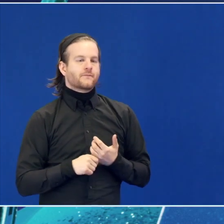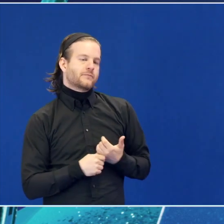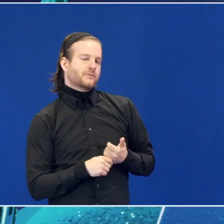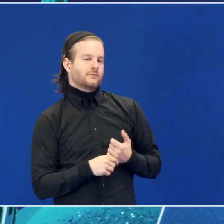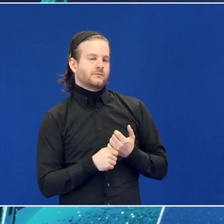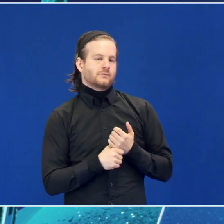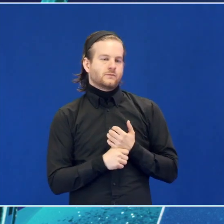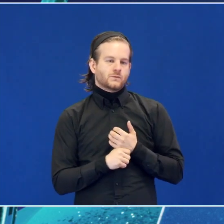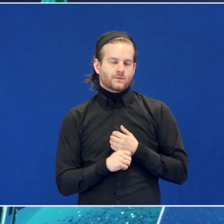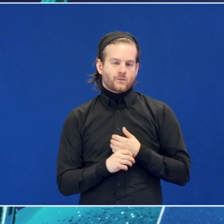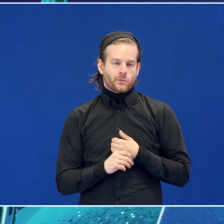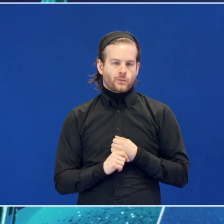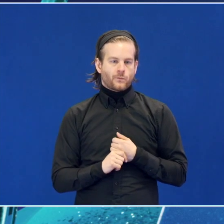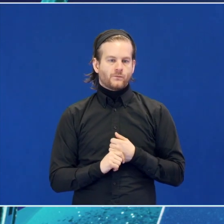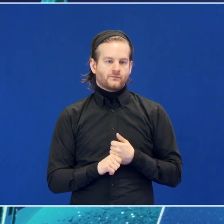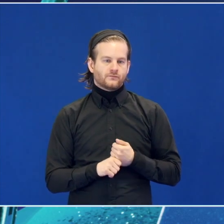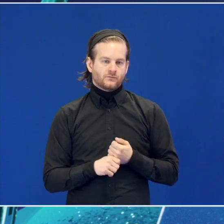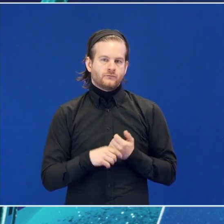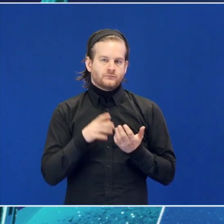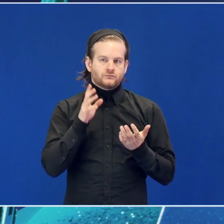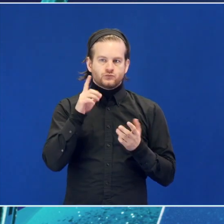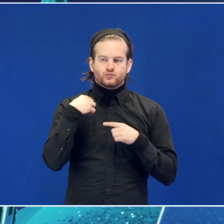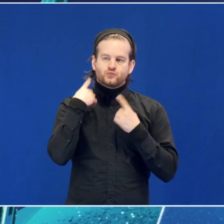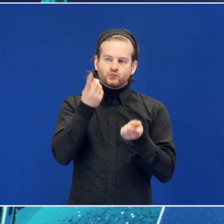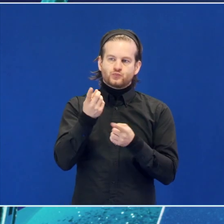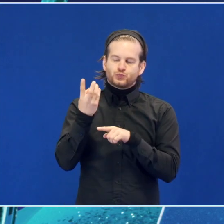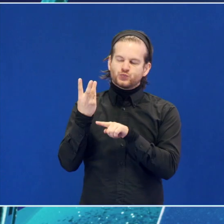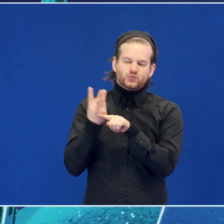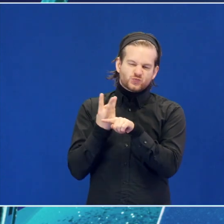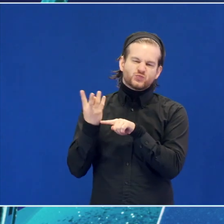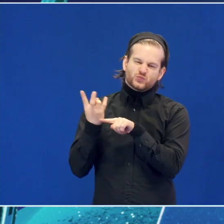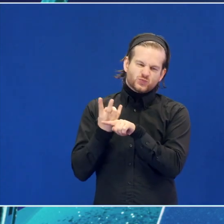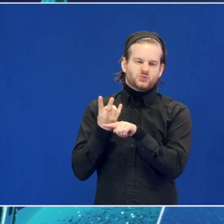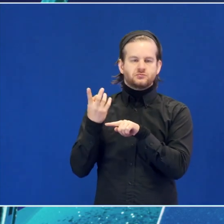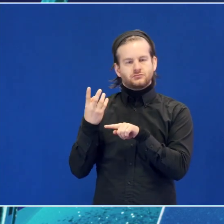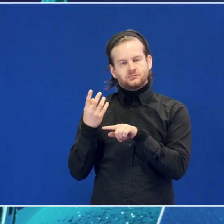we released the -- our accessibility scanner at GitHub.